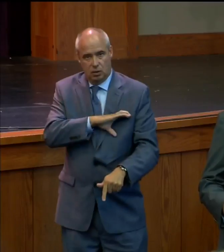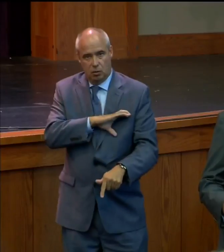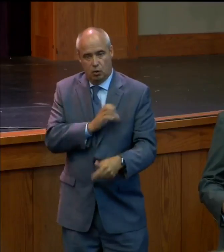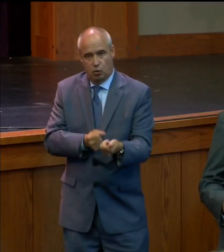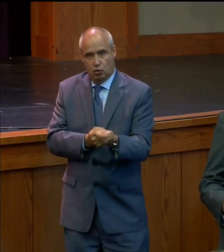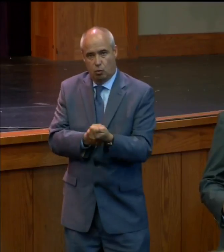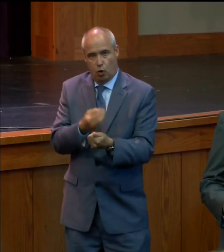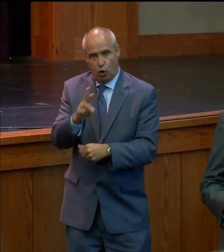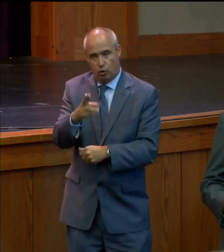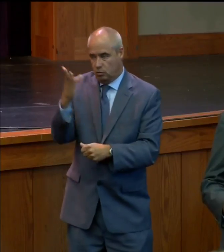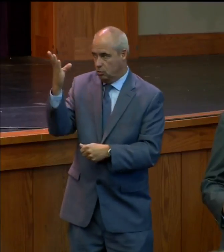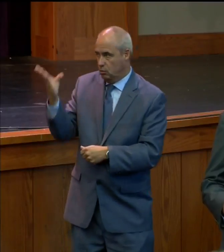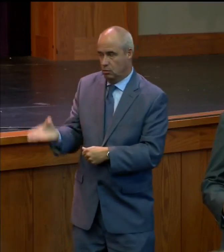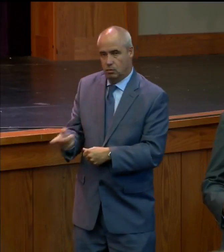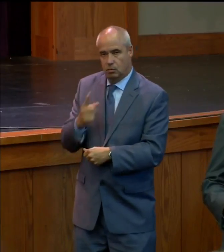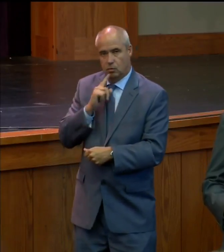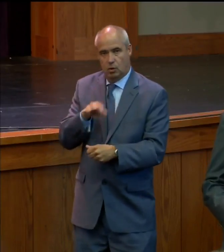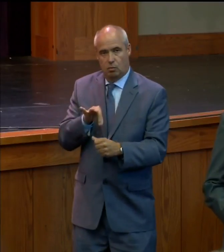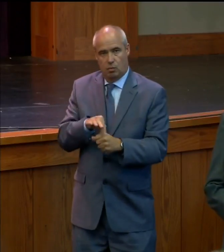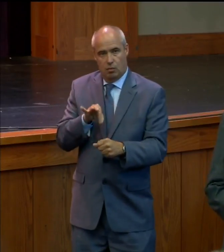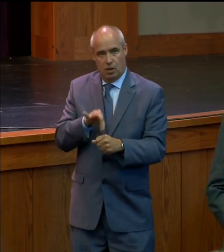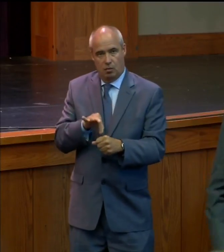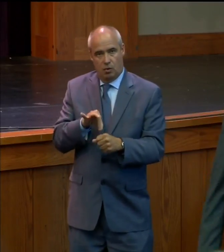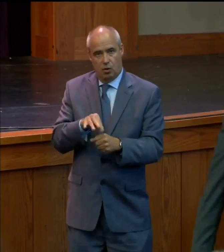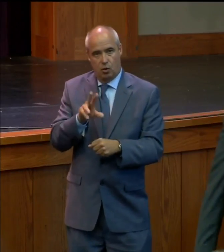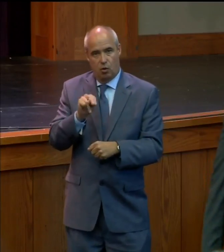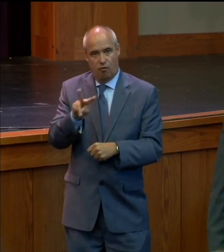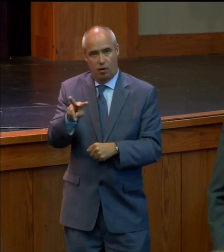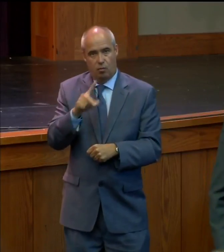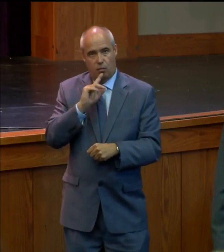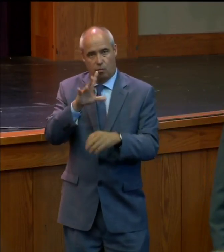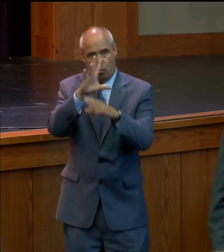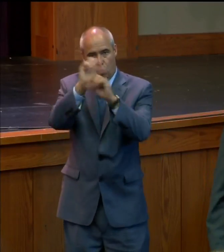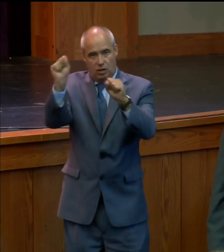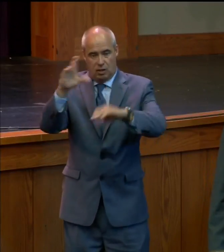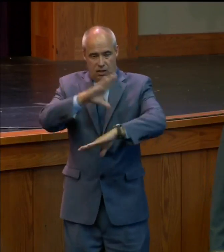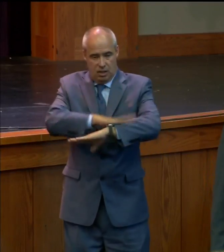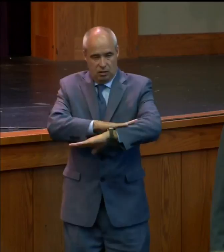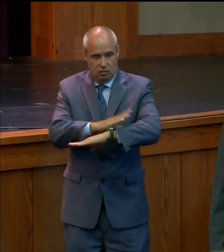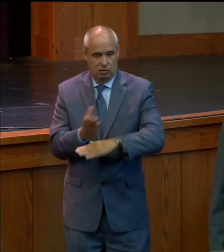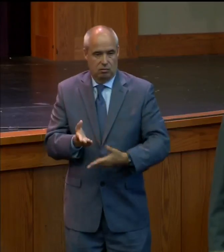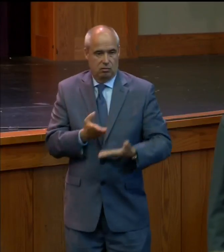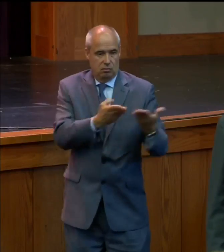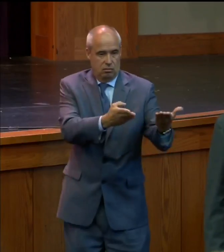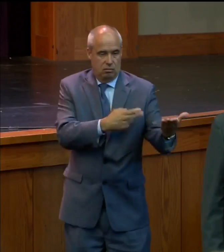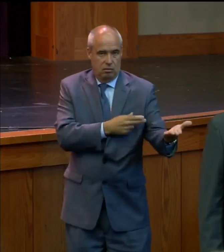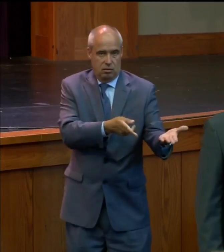PLACING THIS MATTER ON THE BALLOT IN NOVEMBER SO THAT IT WILL BE ON THE PRESIDENT'S DESK IN JANUARY FOR HER TO SIGN IT.